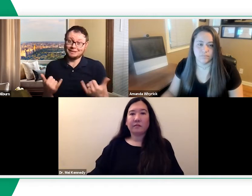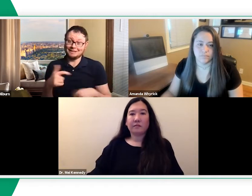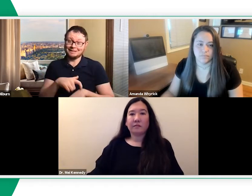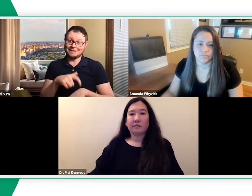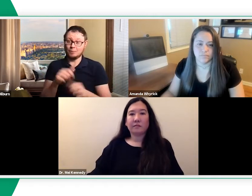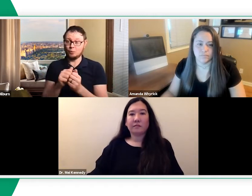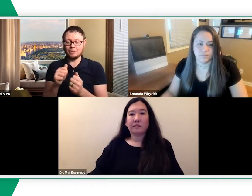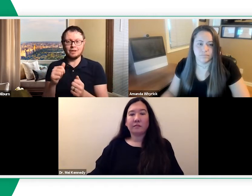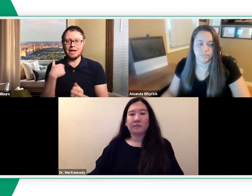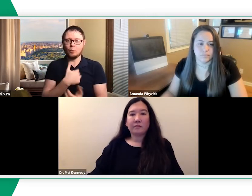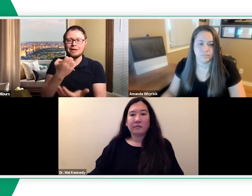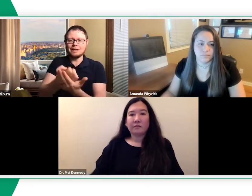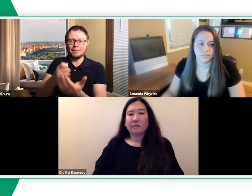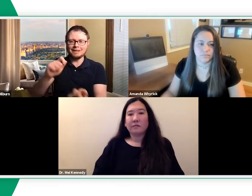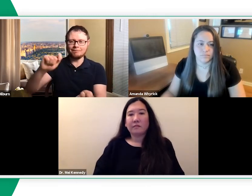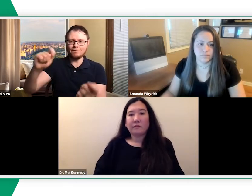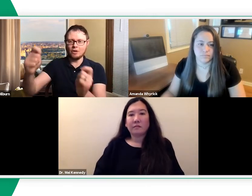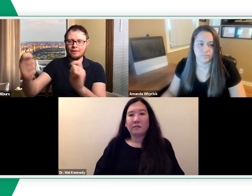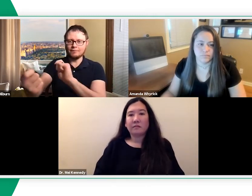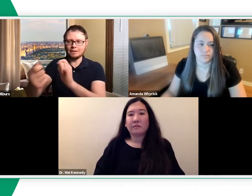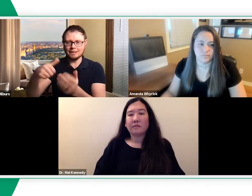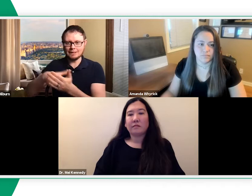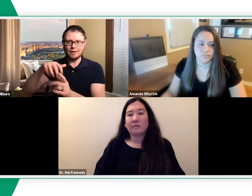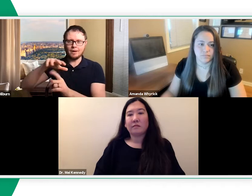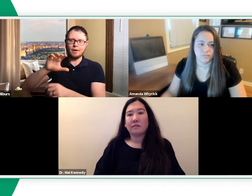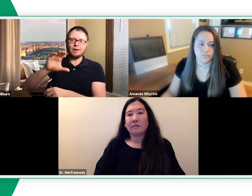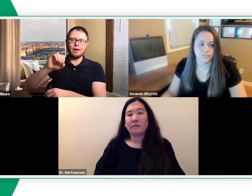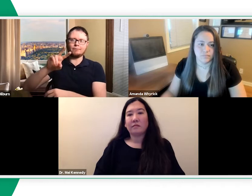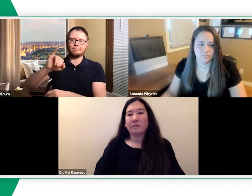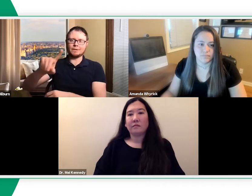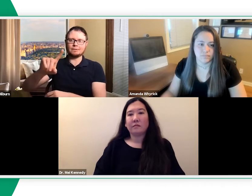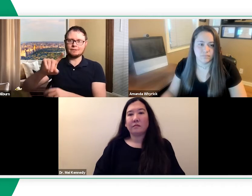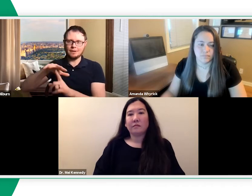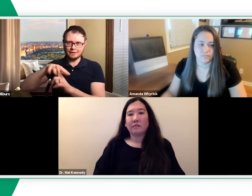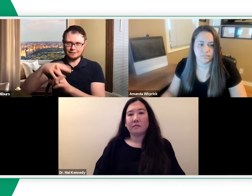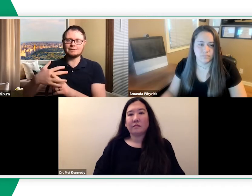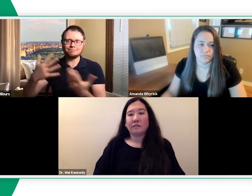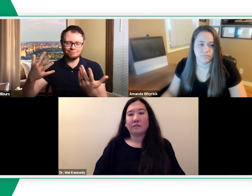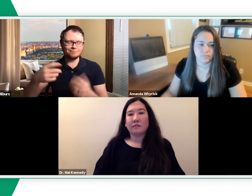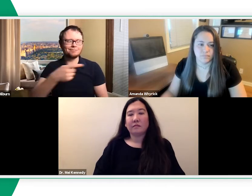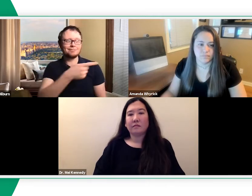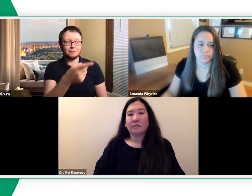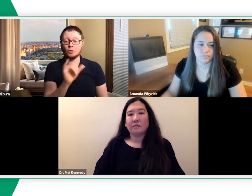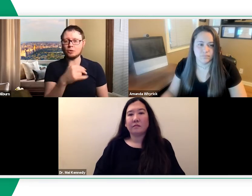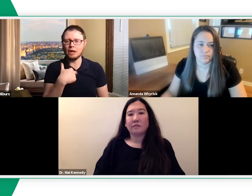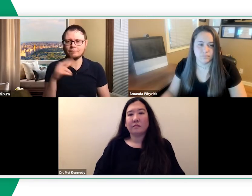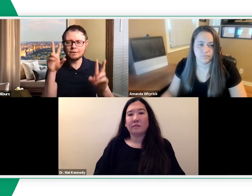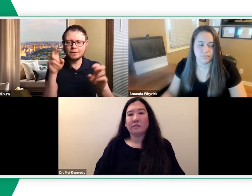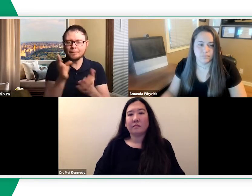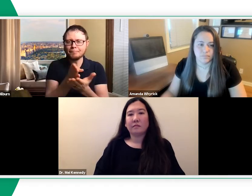which are very popular topics right now, especially as the economy is evolving with these COVID